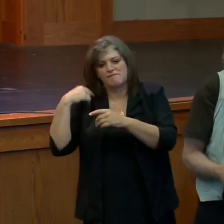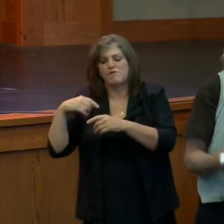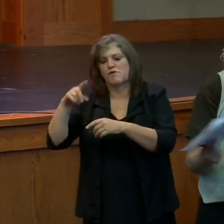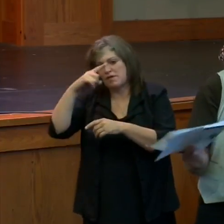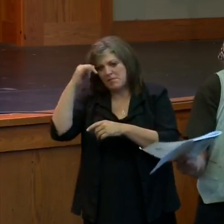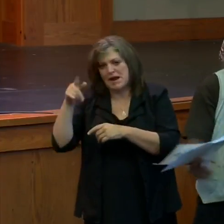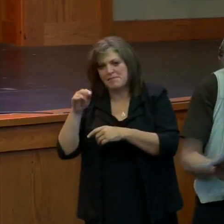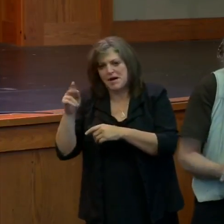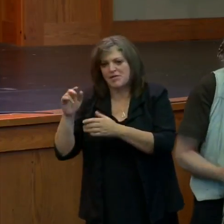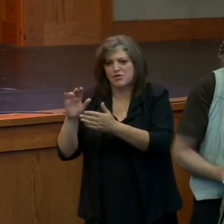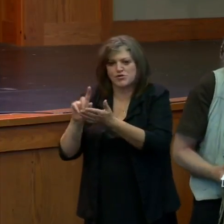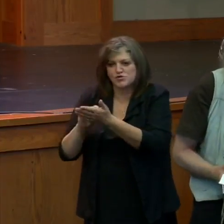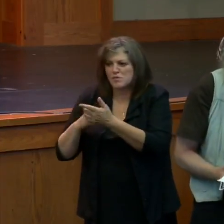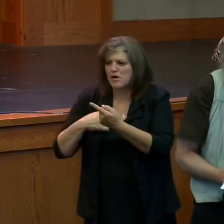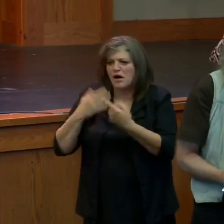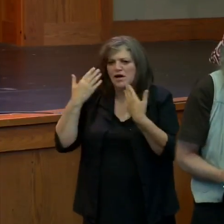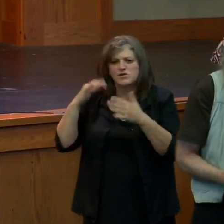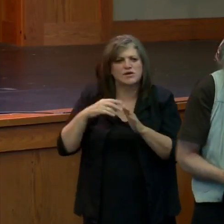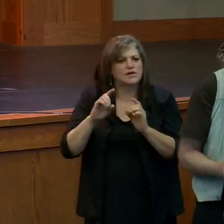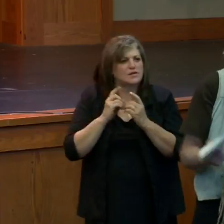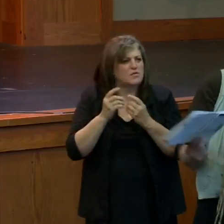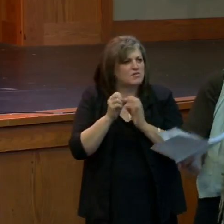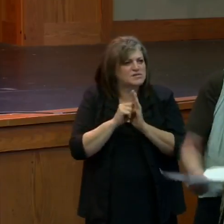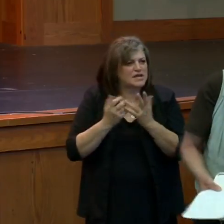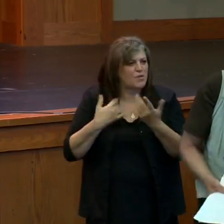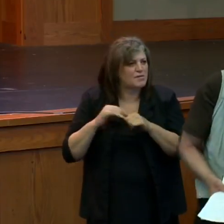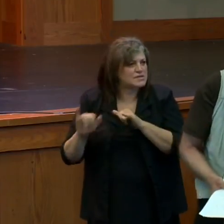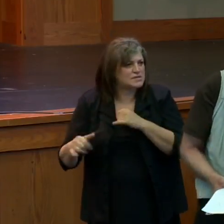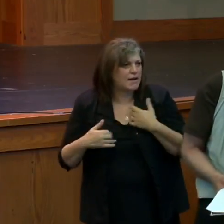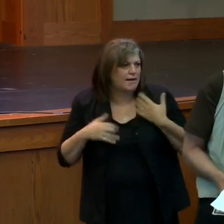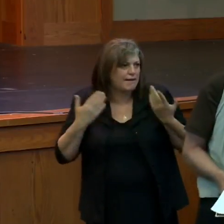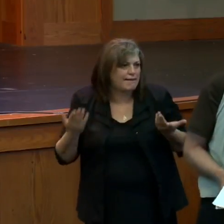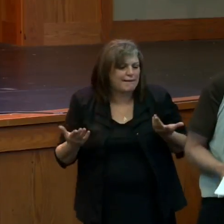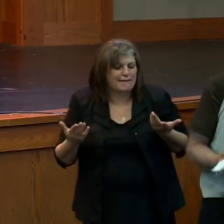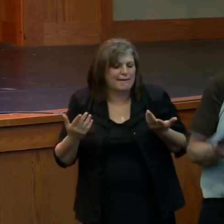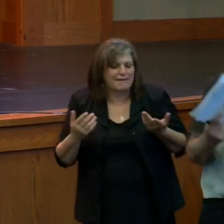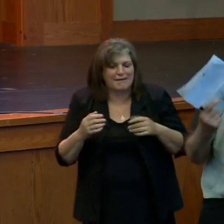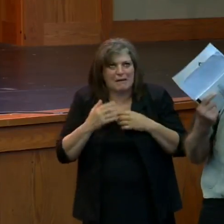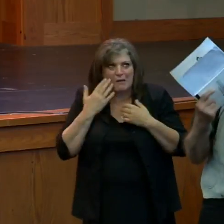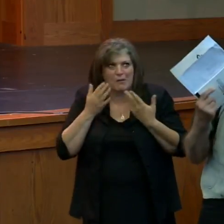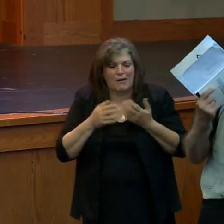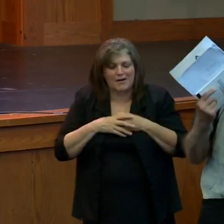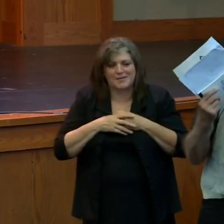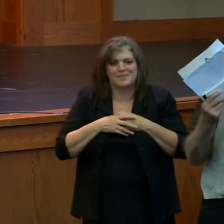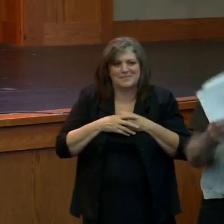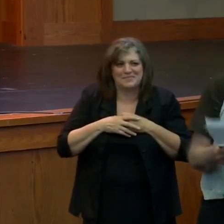THAT'S HOW IT GOES.